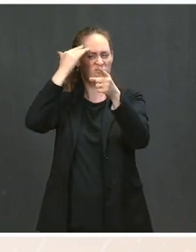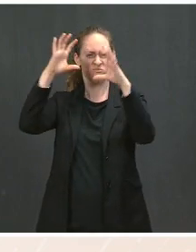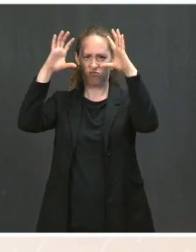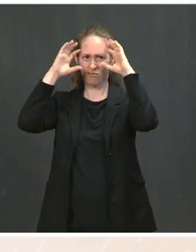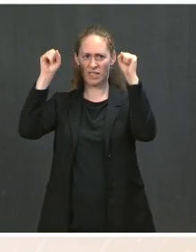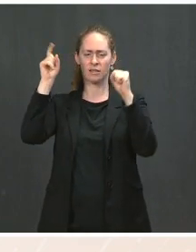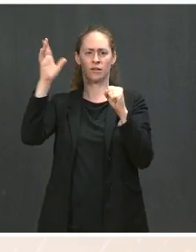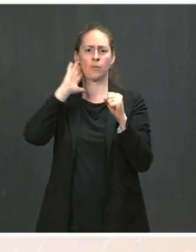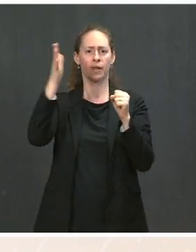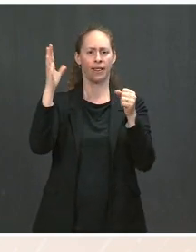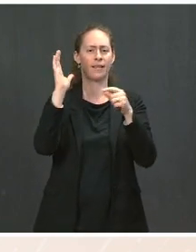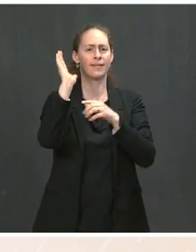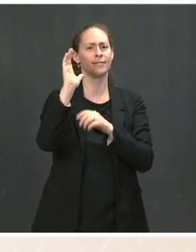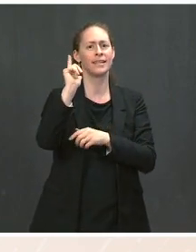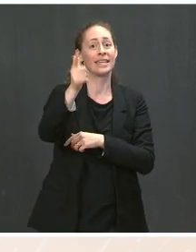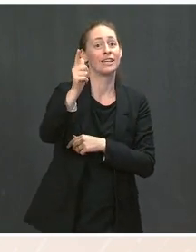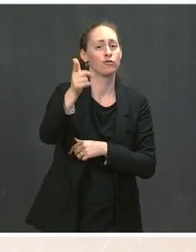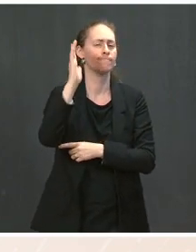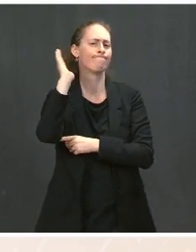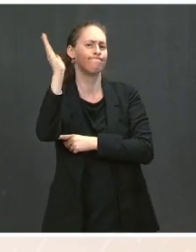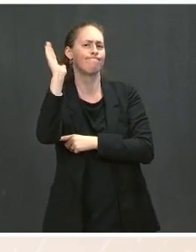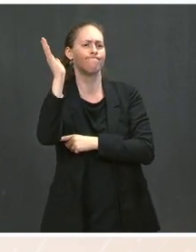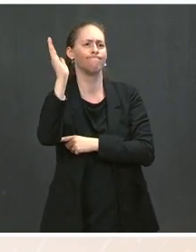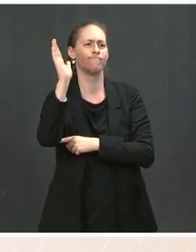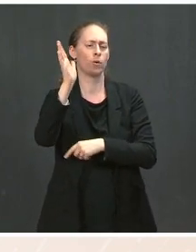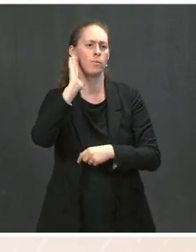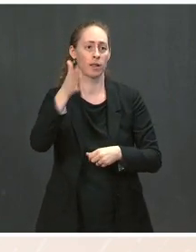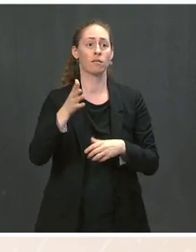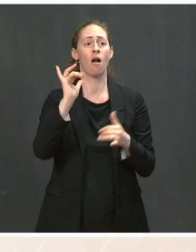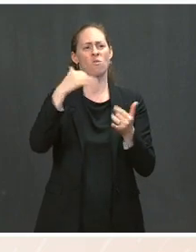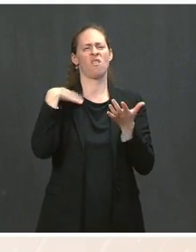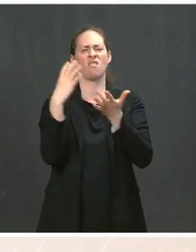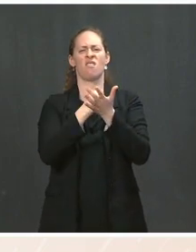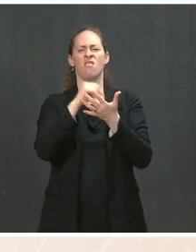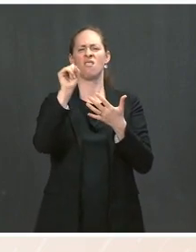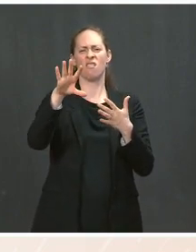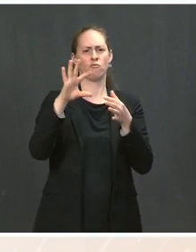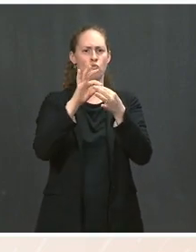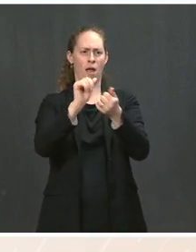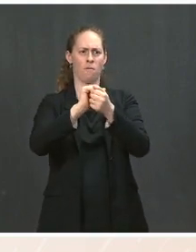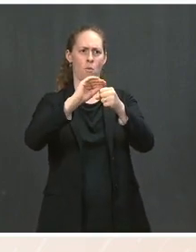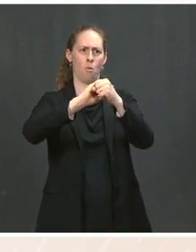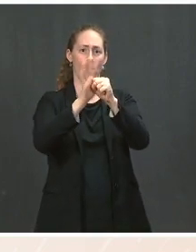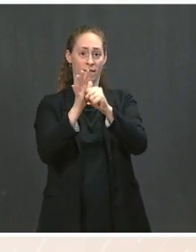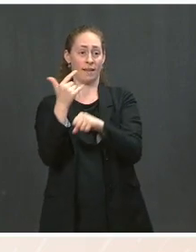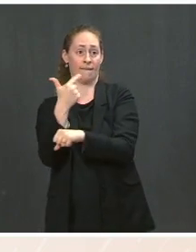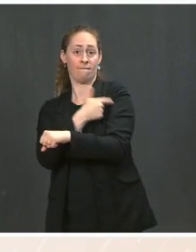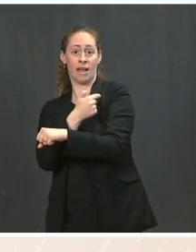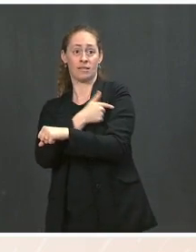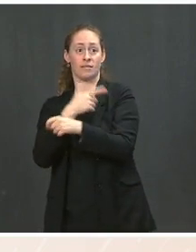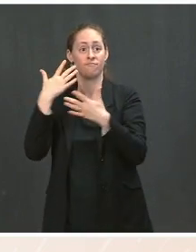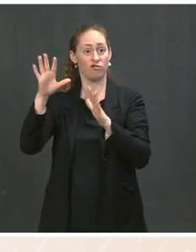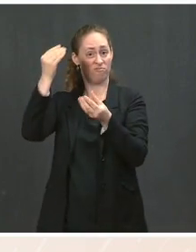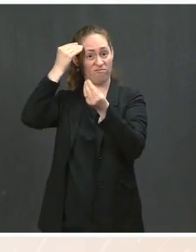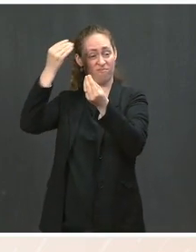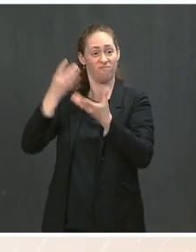Also, an update on our COVID-19 vaccination progress: Today we reported over 3.5 million COVID shots --